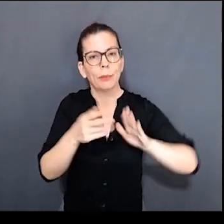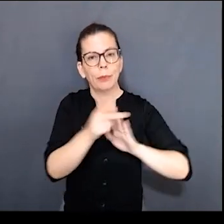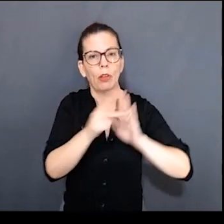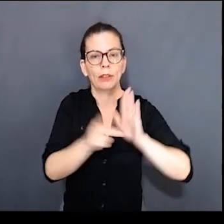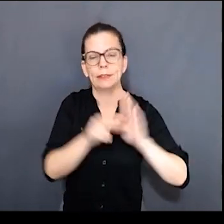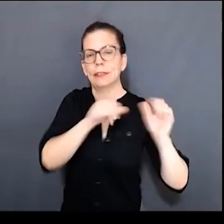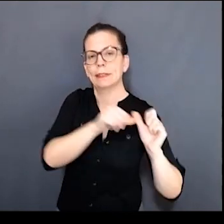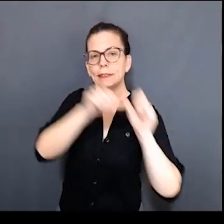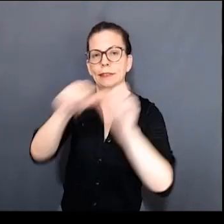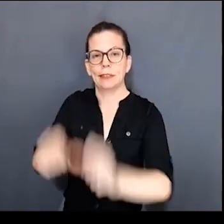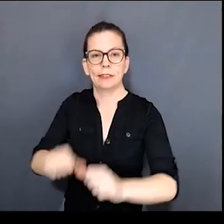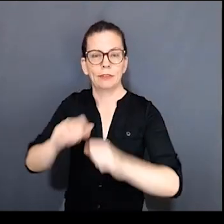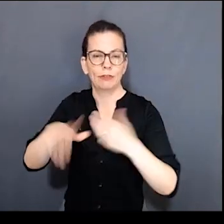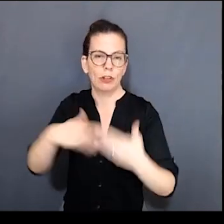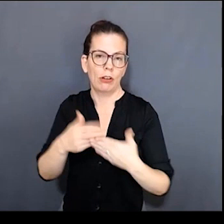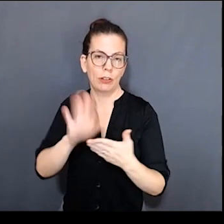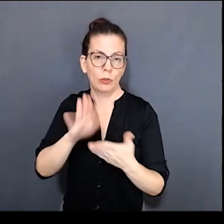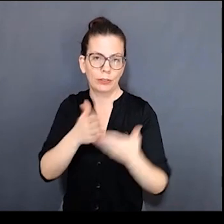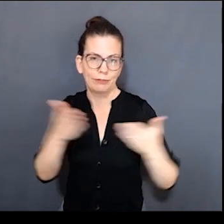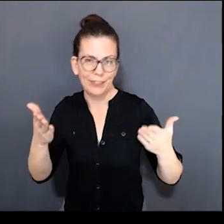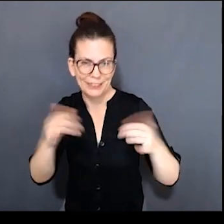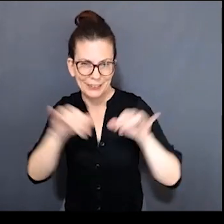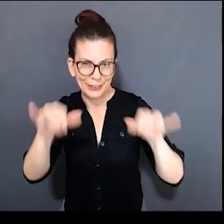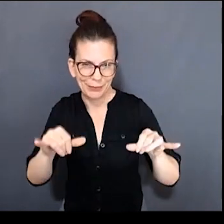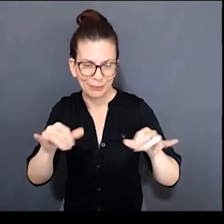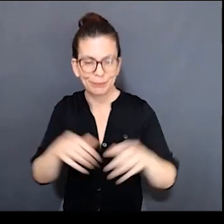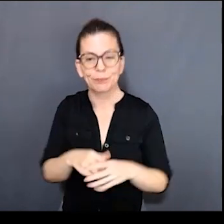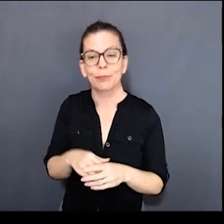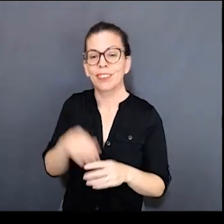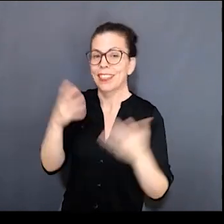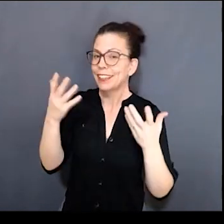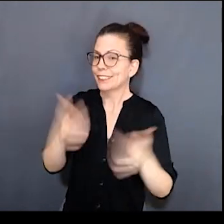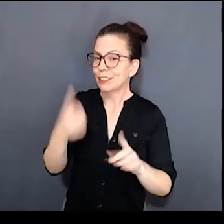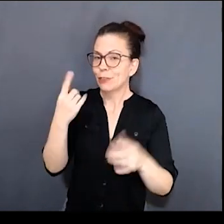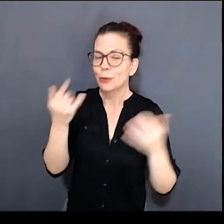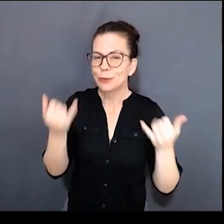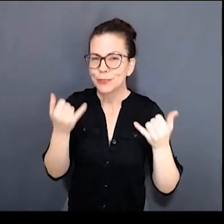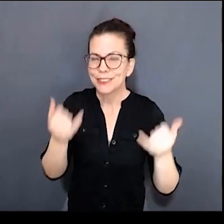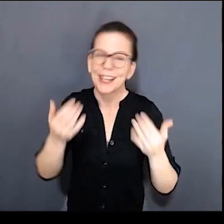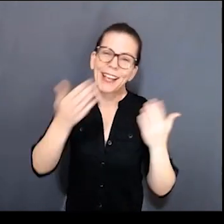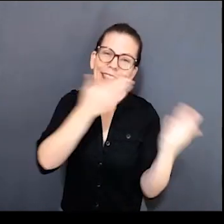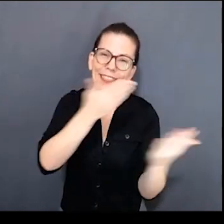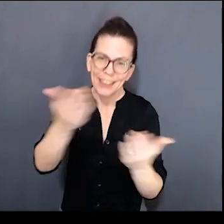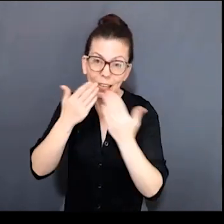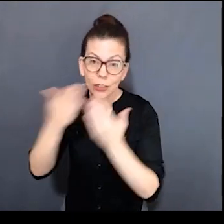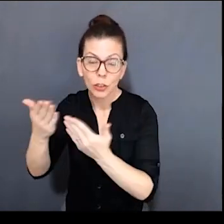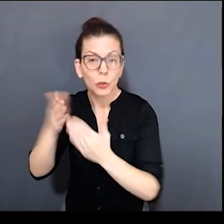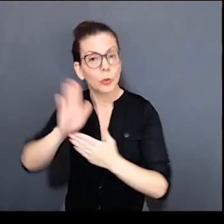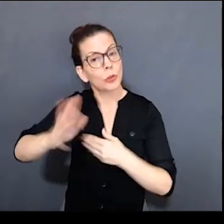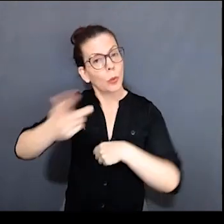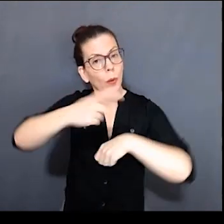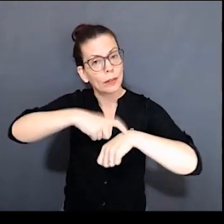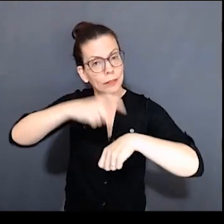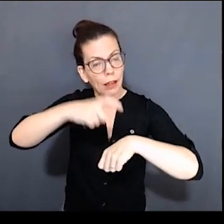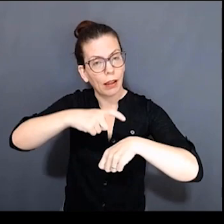remain consistent across your device types. That's that's it for today. Thank you for your time.